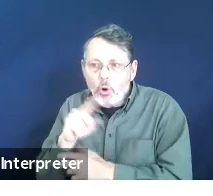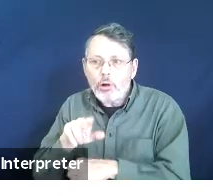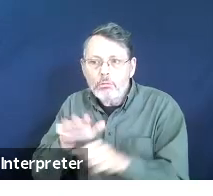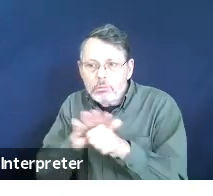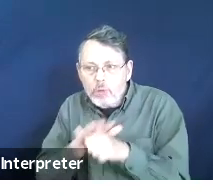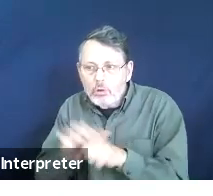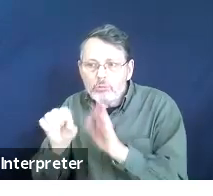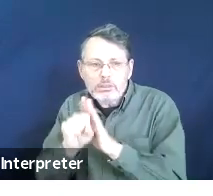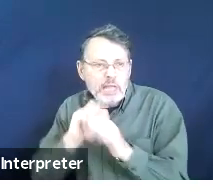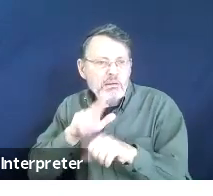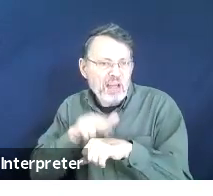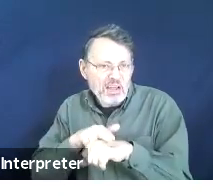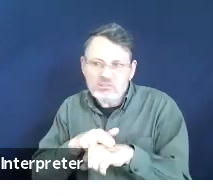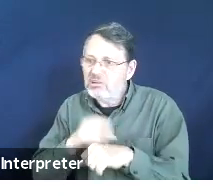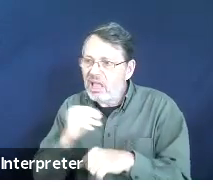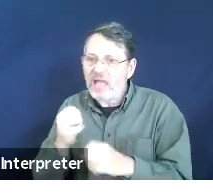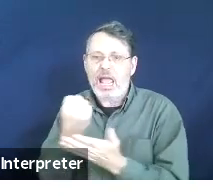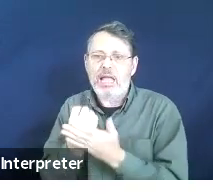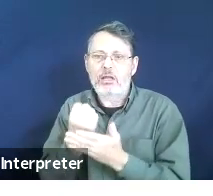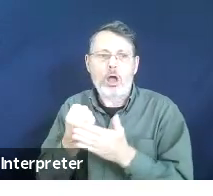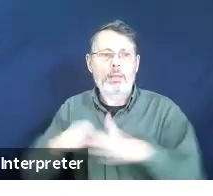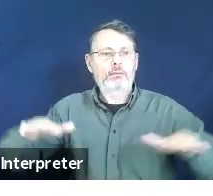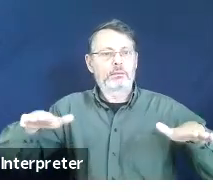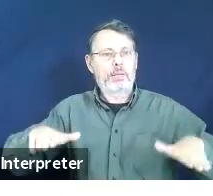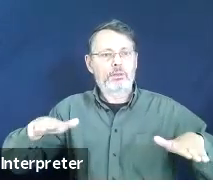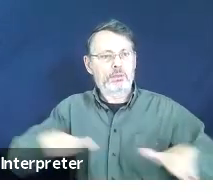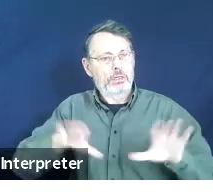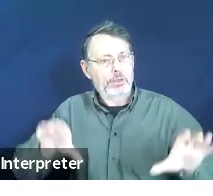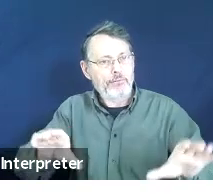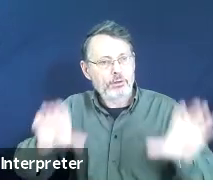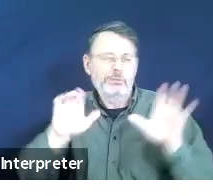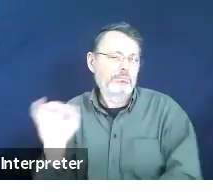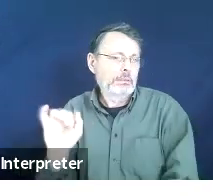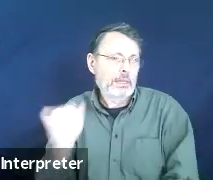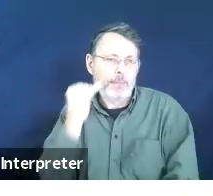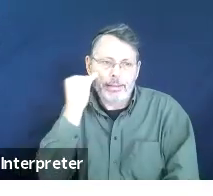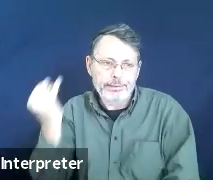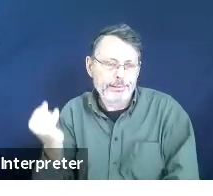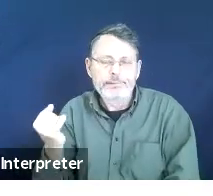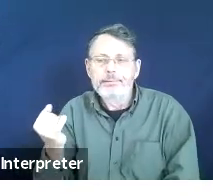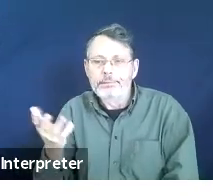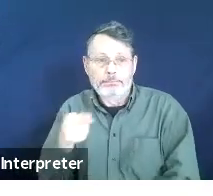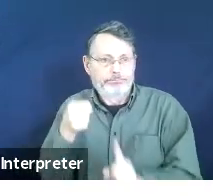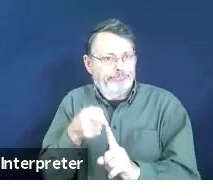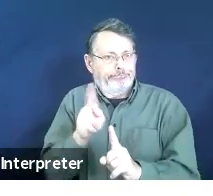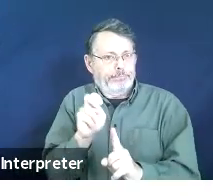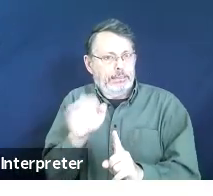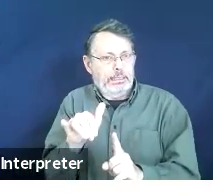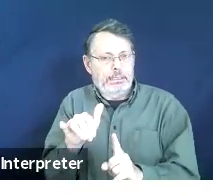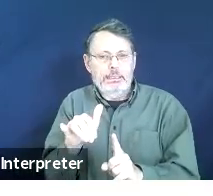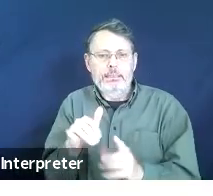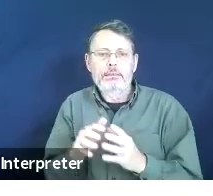economic stabilization efforts, following along the same lines, really the key to all of the